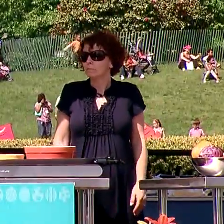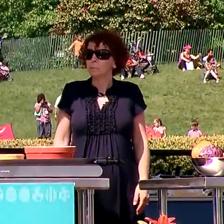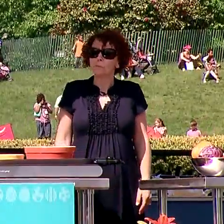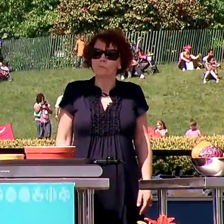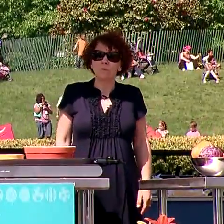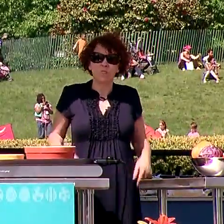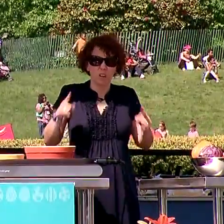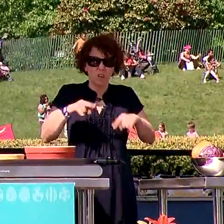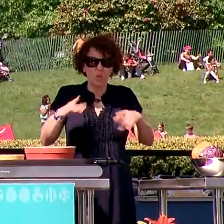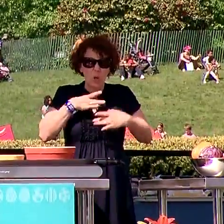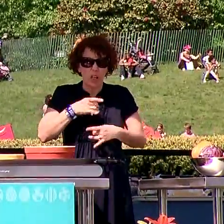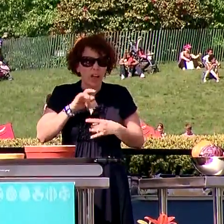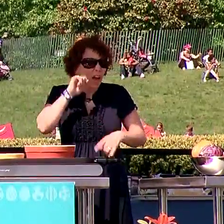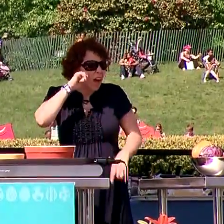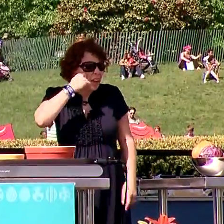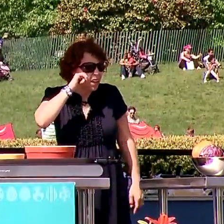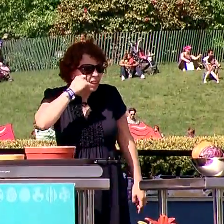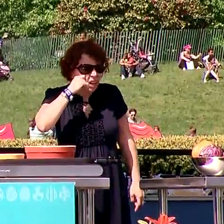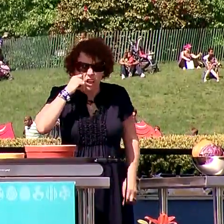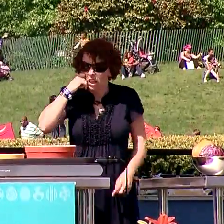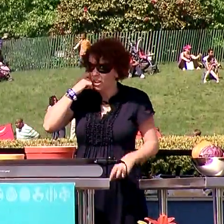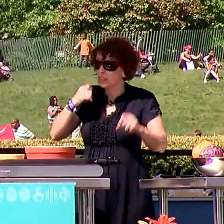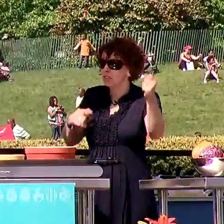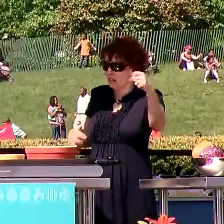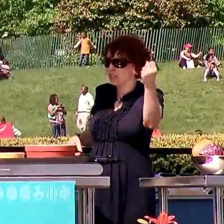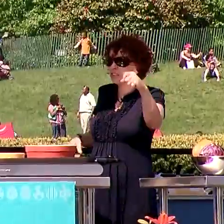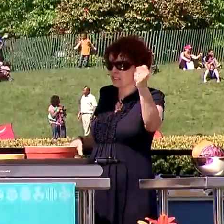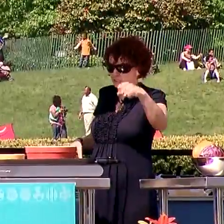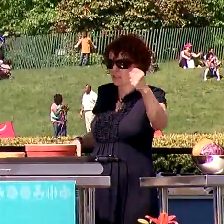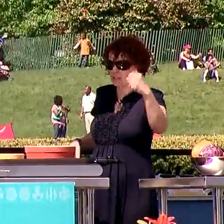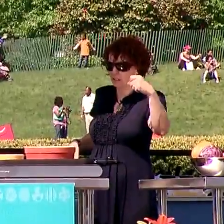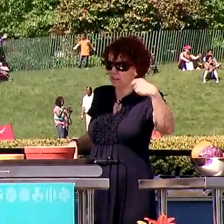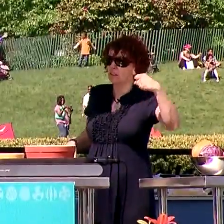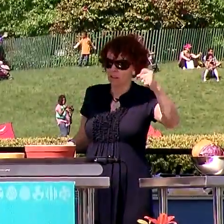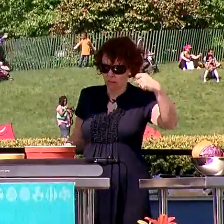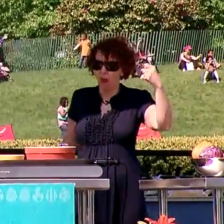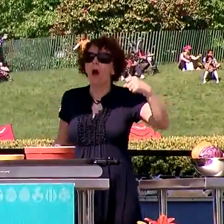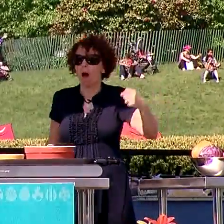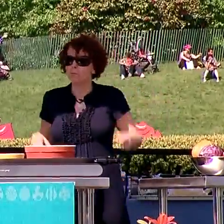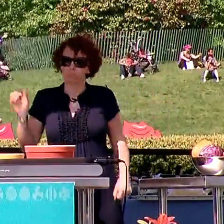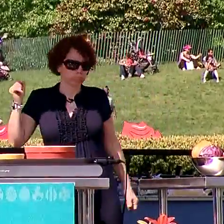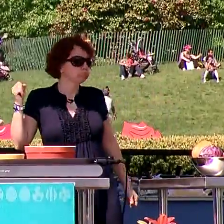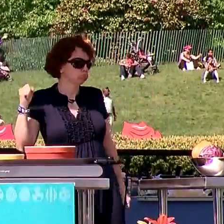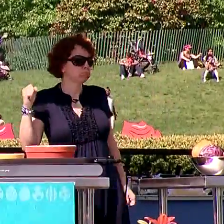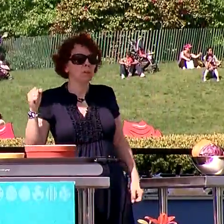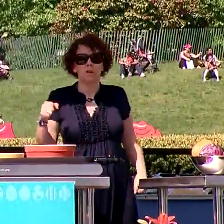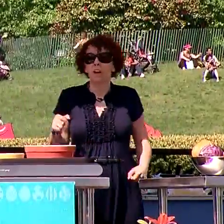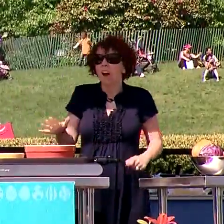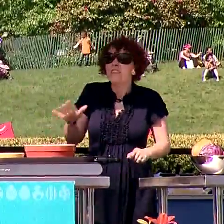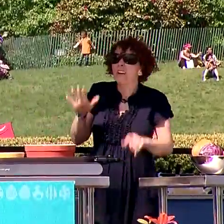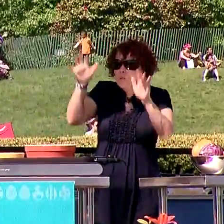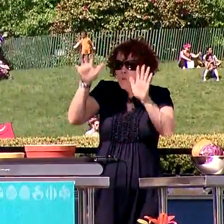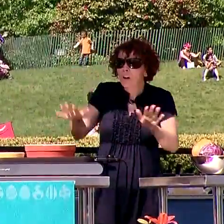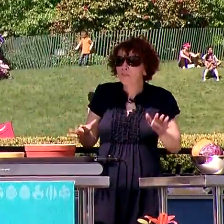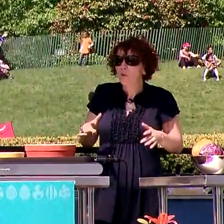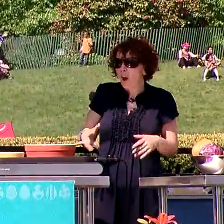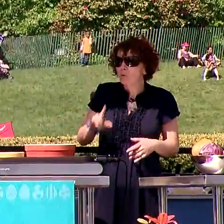Do you guys like onions? You do? You like onions? Oh, that's so awesome; I love kids who like onions.